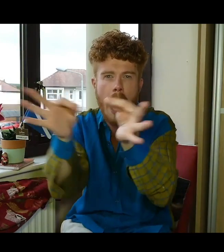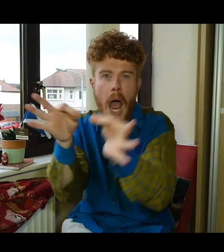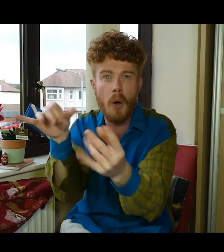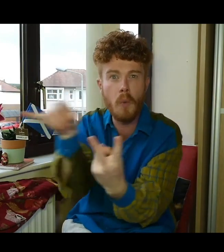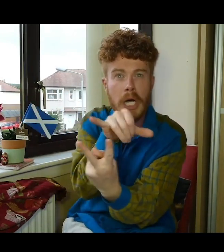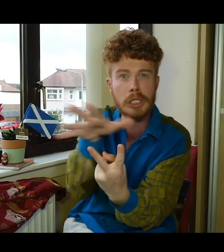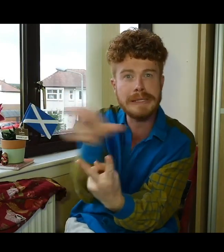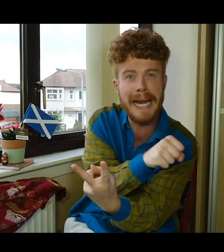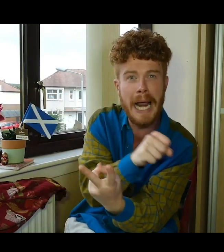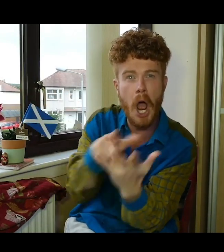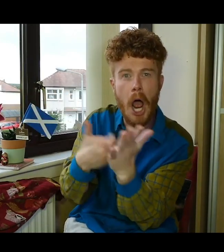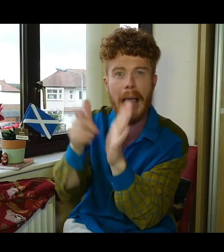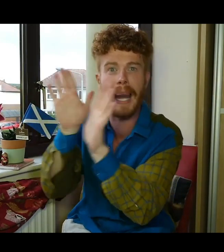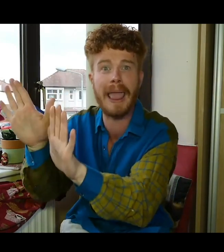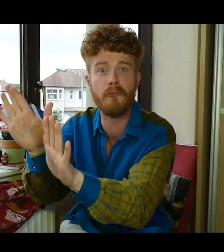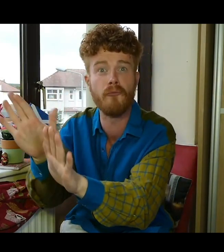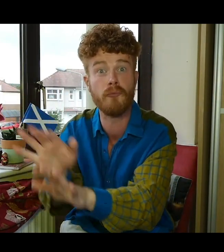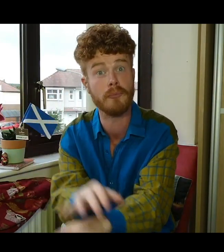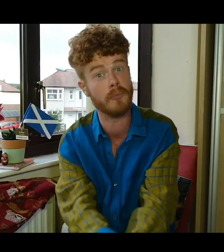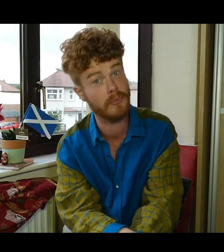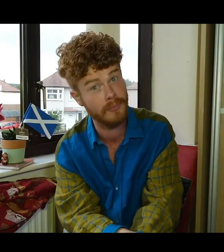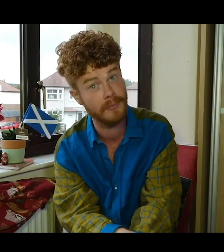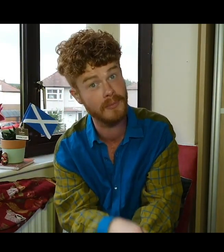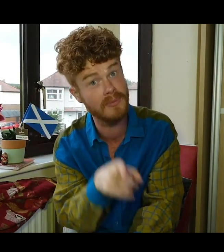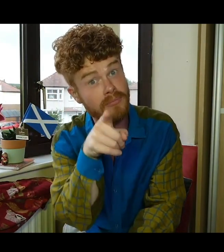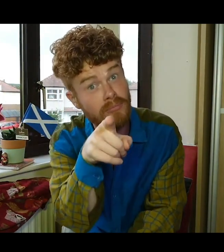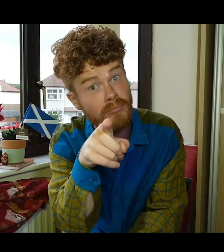or whether they just wanted it. Would you take the money?